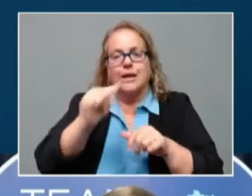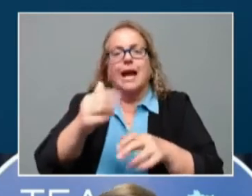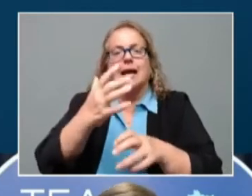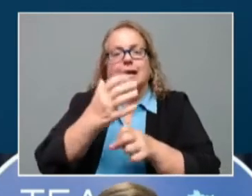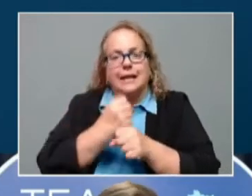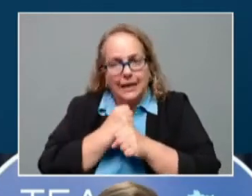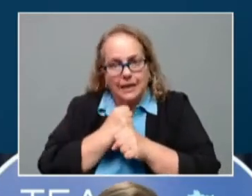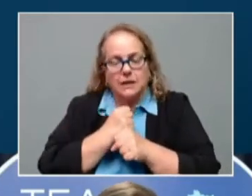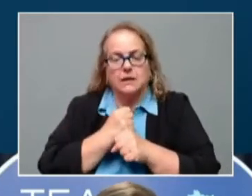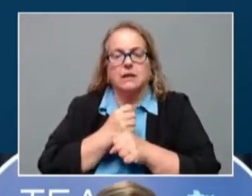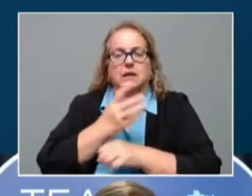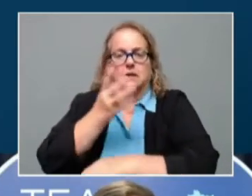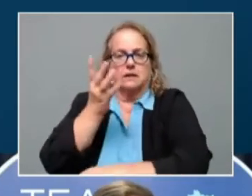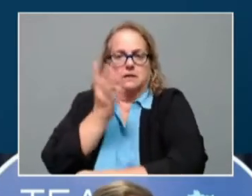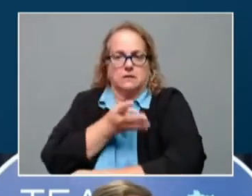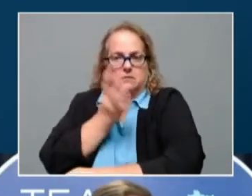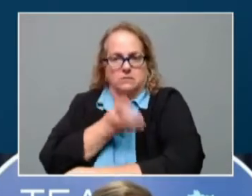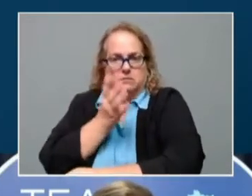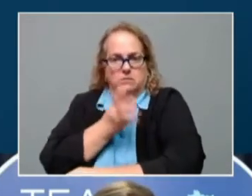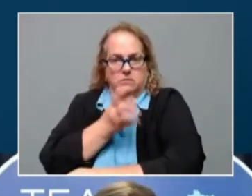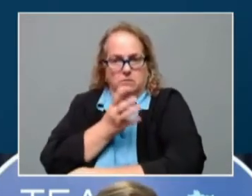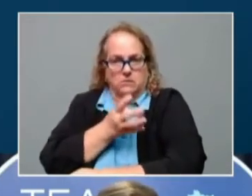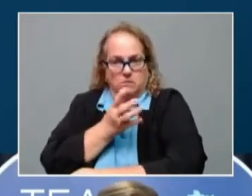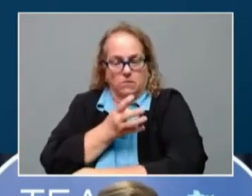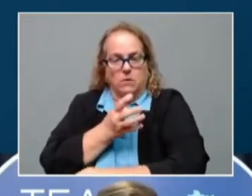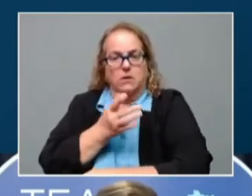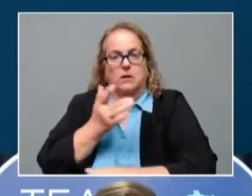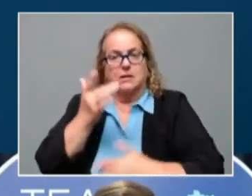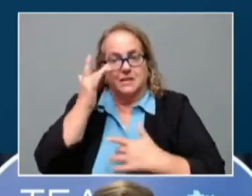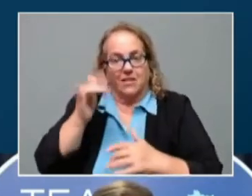going to meet the legislature's requirement that we assist in setting